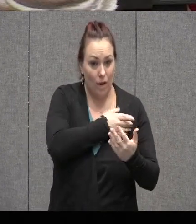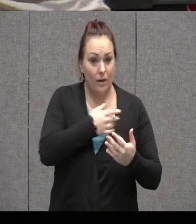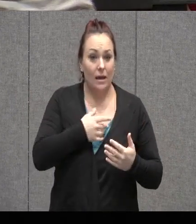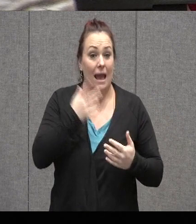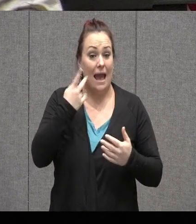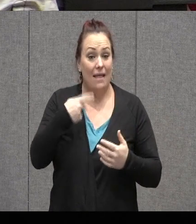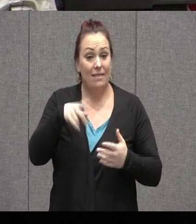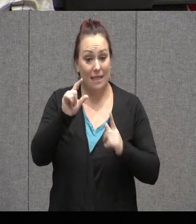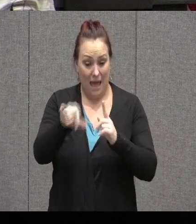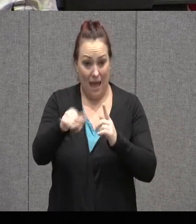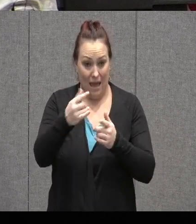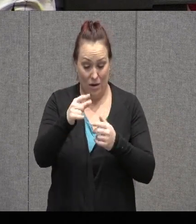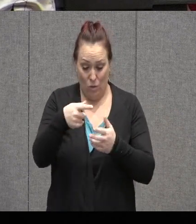So, I'm gonna write it right here.